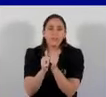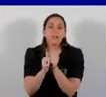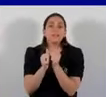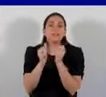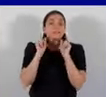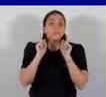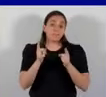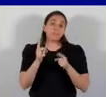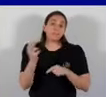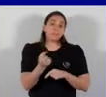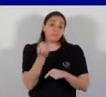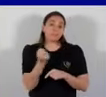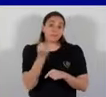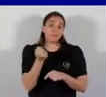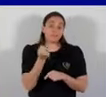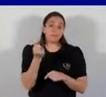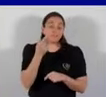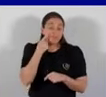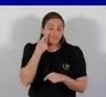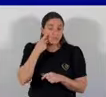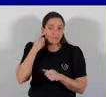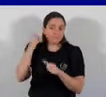Which is also another very important element